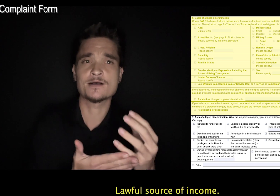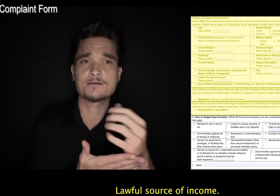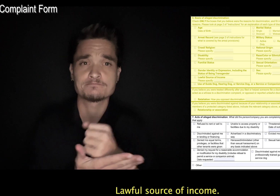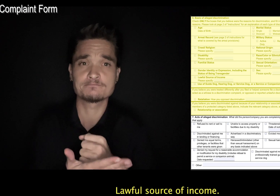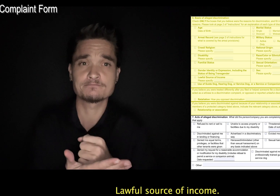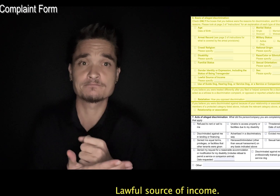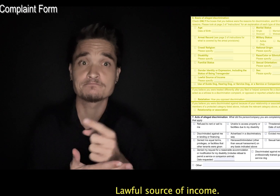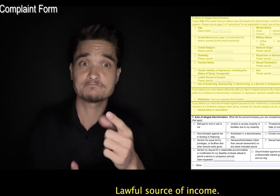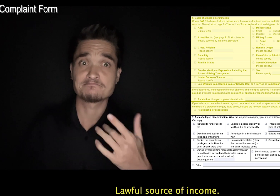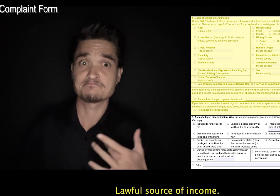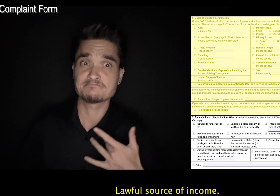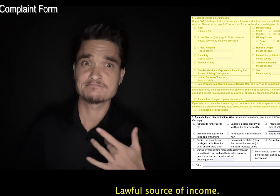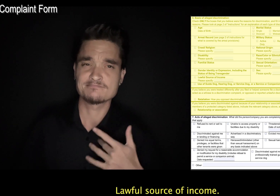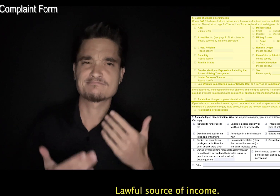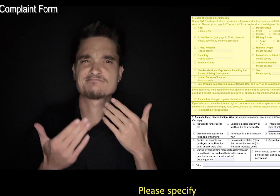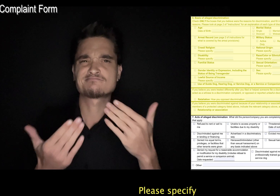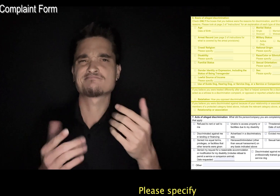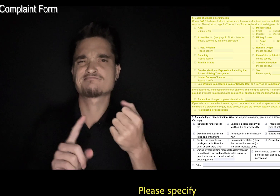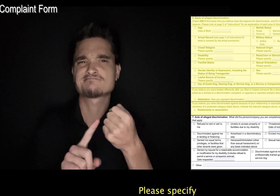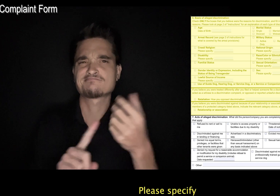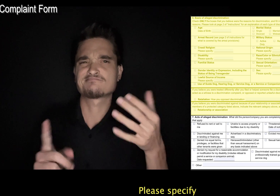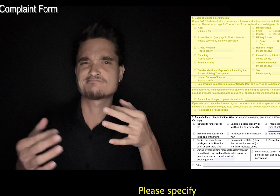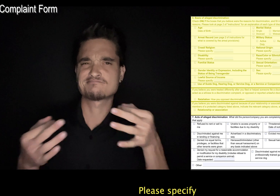Lawful source of income. Please specify